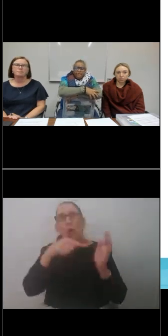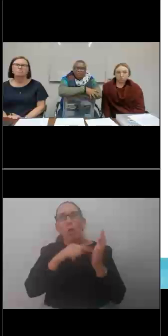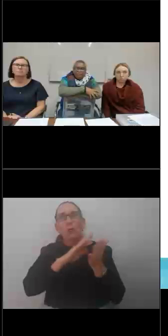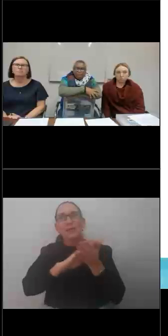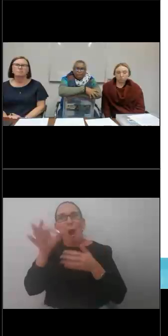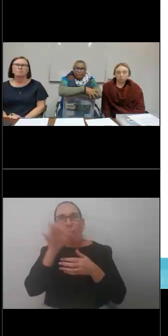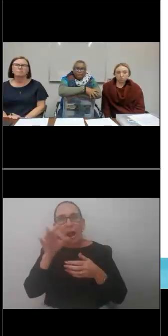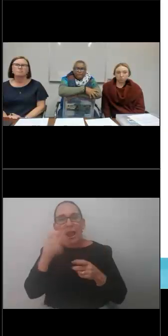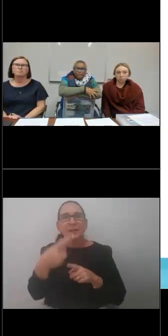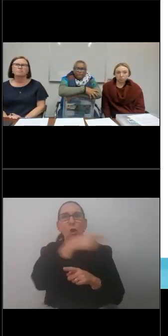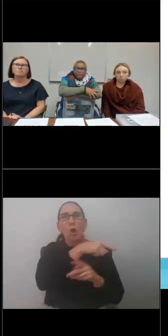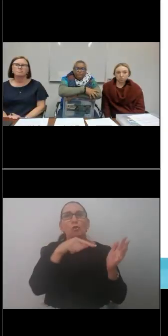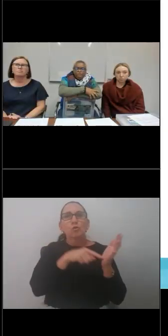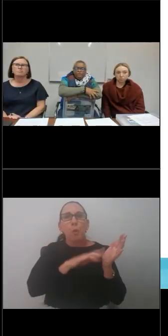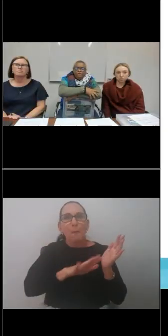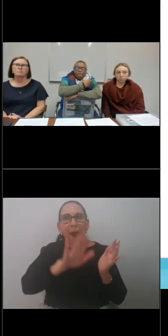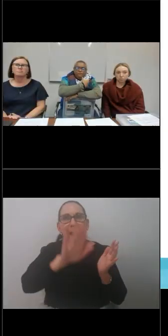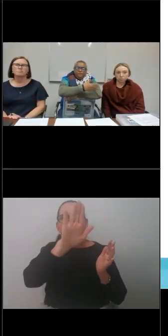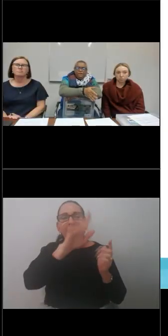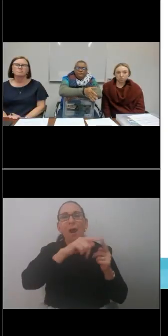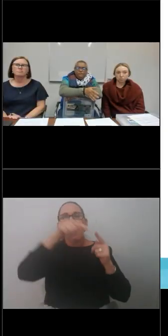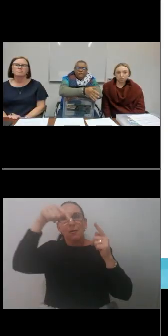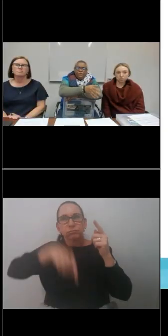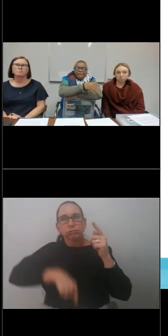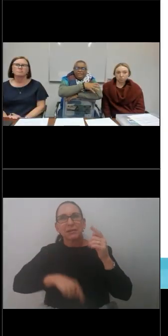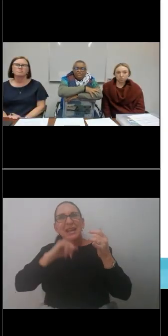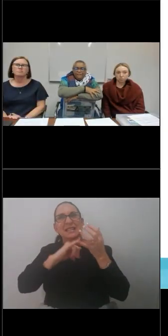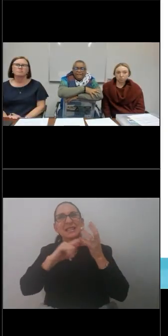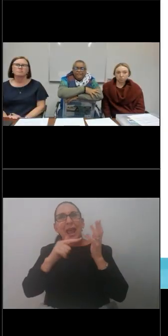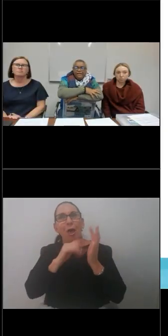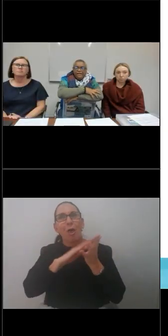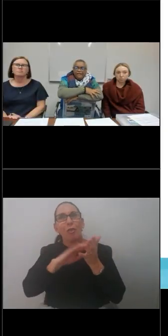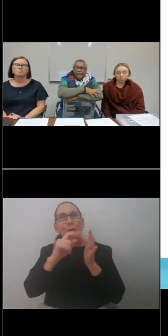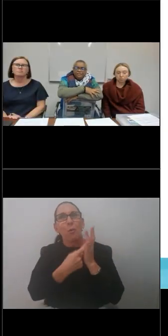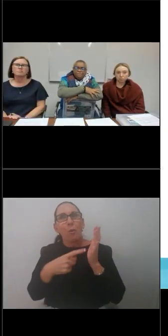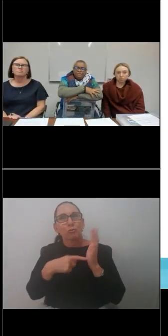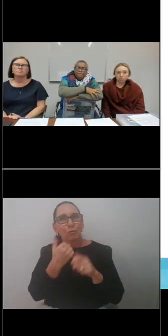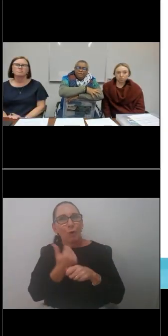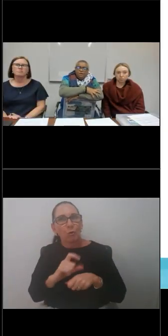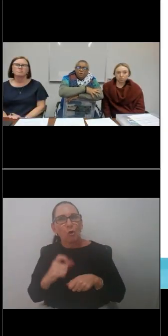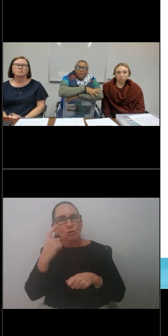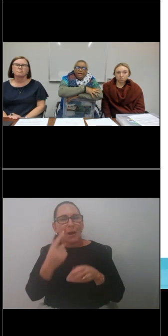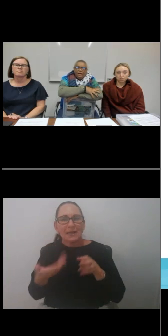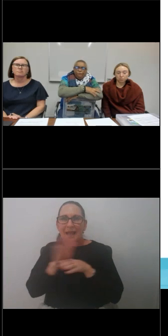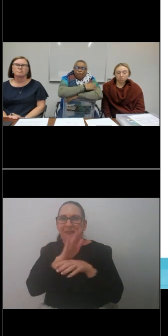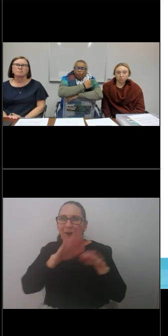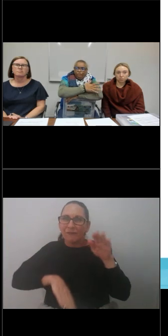Southport so we covered as much as Queensland as we can and ask people um talking through a